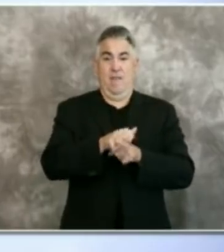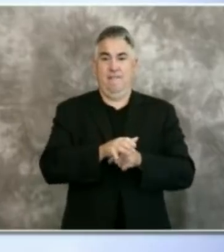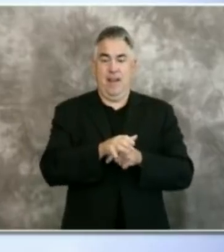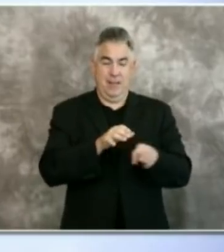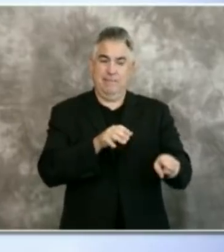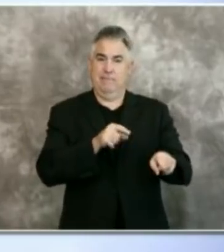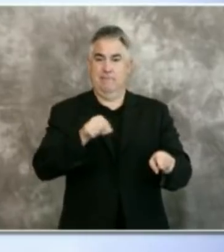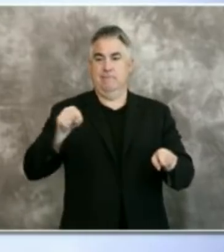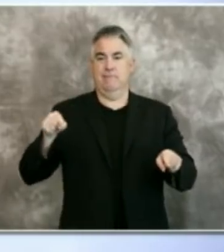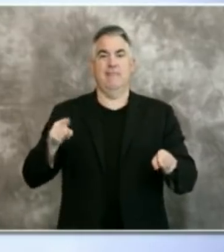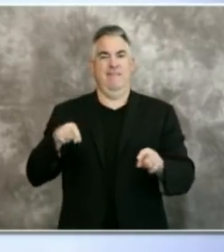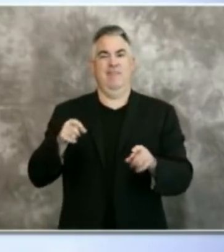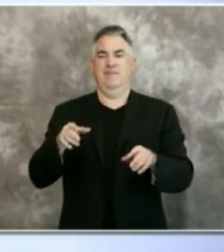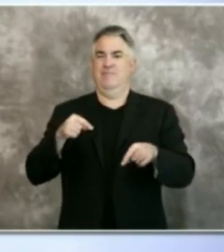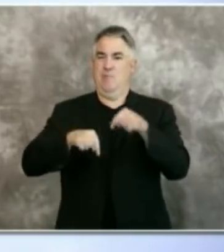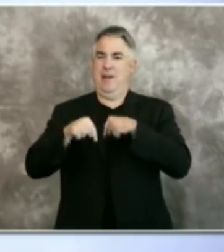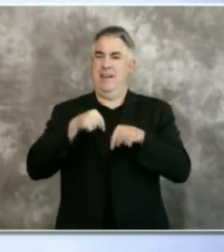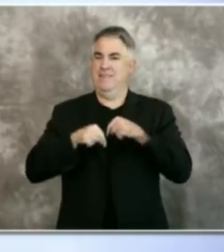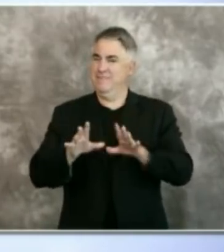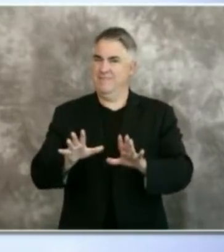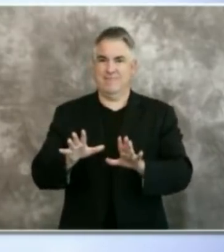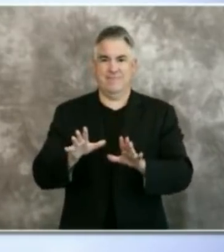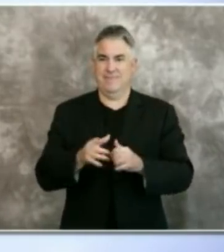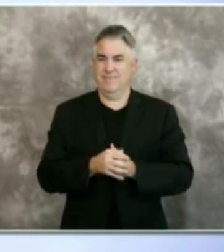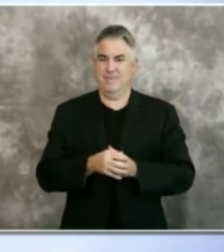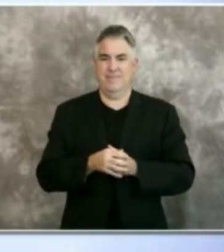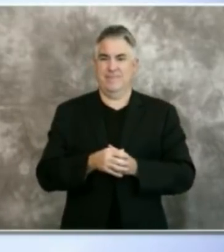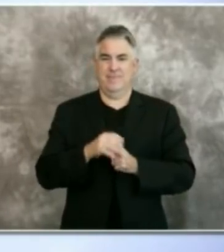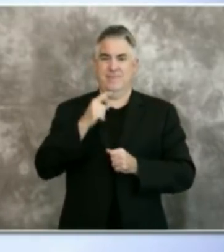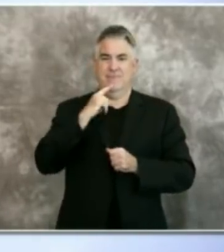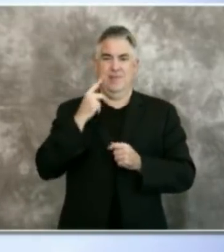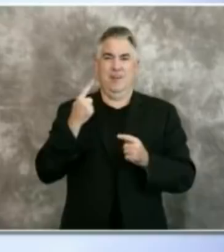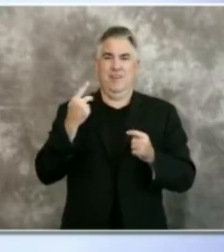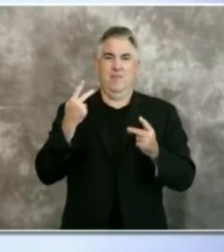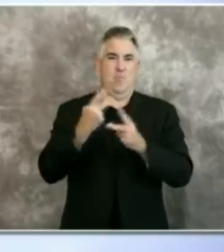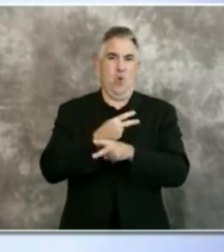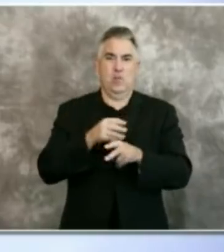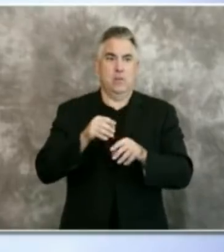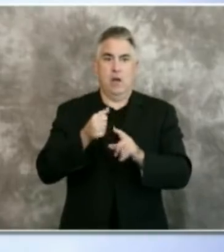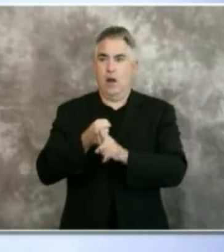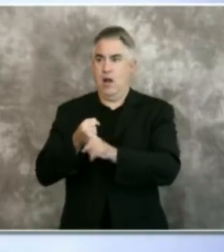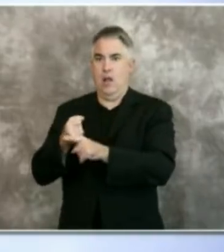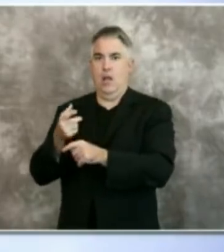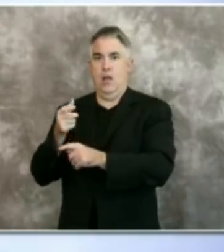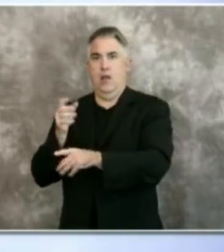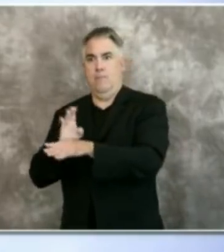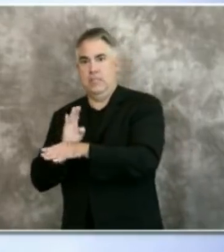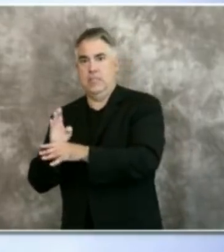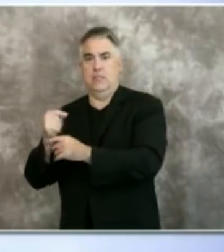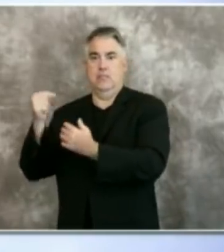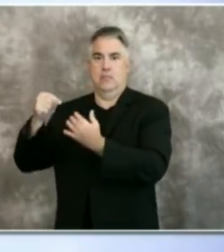SIGNIFICANT OR BOTH TO HAVE MORE SIGNIFICANT. I DOUBT. AND WE CERTAINLY DON'T WANT ANY